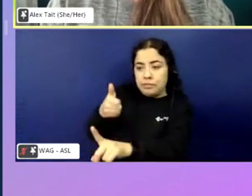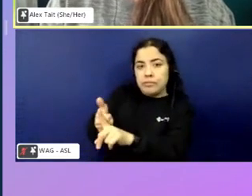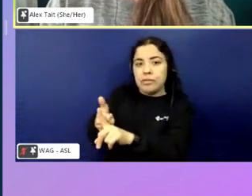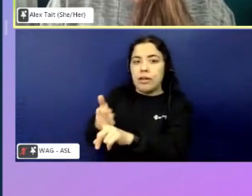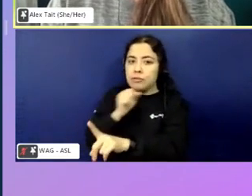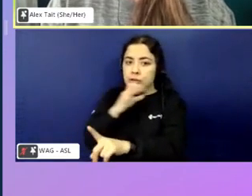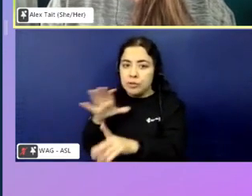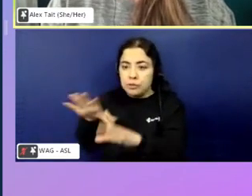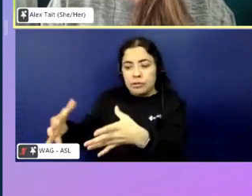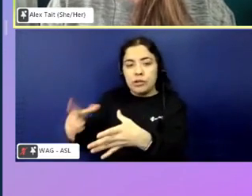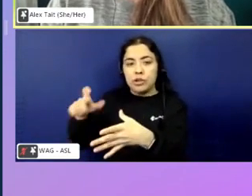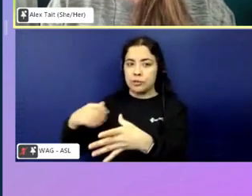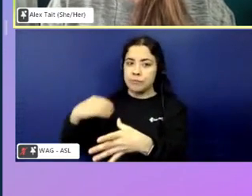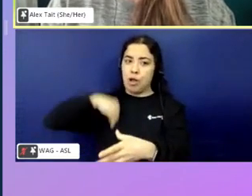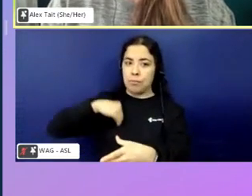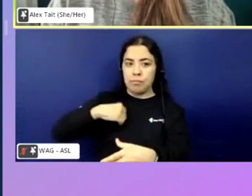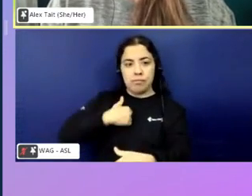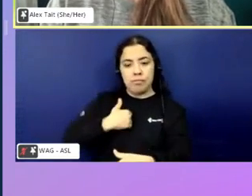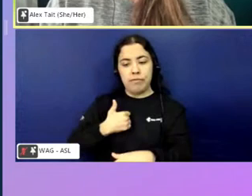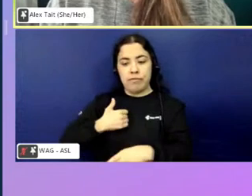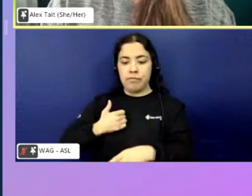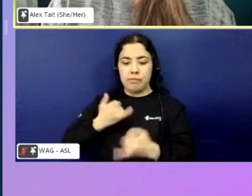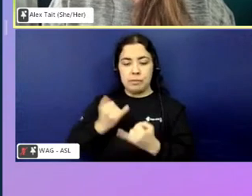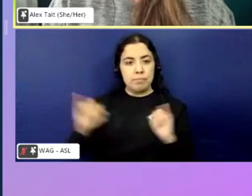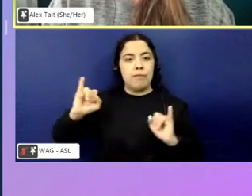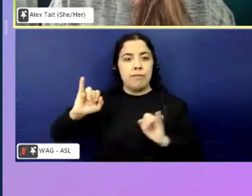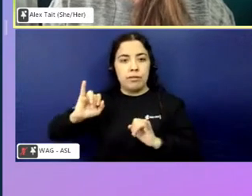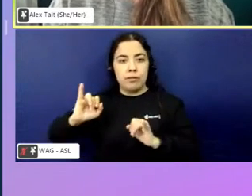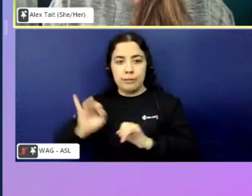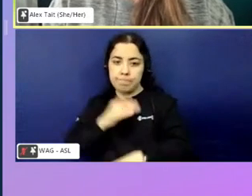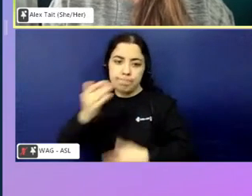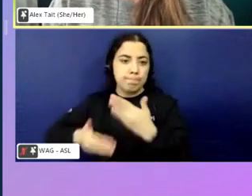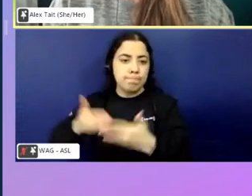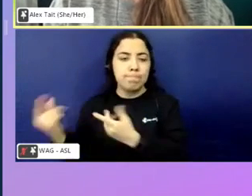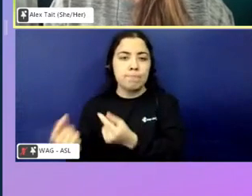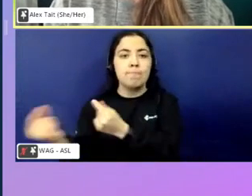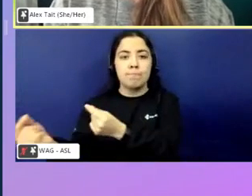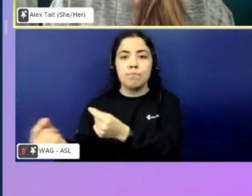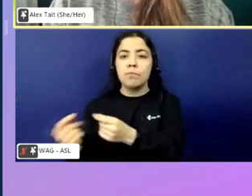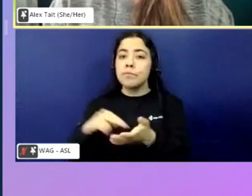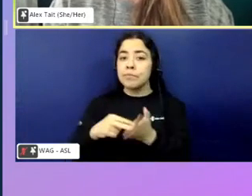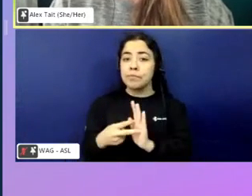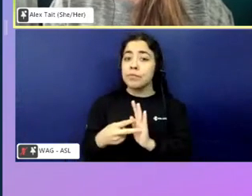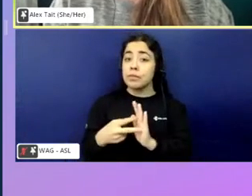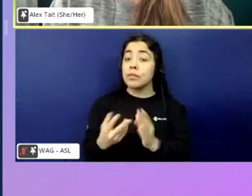impairment to continue living in their homes by developing technology to support their functional independence. With